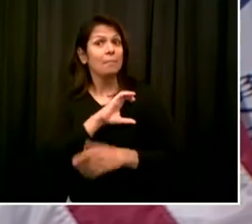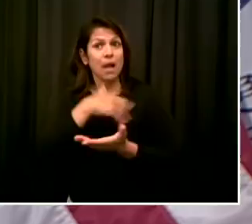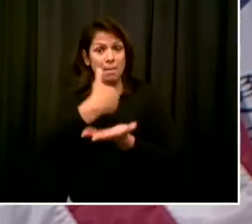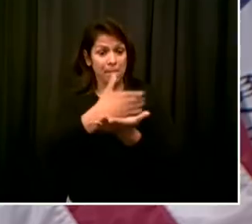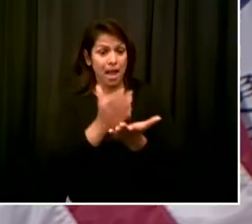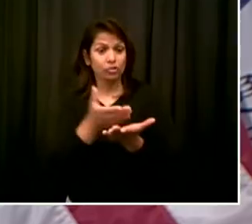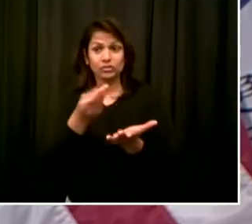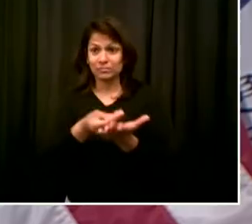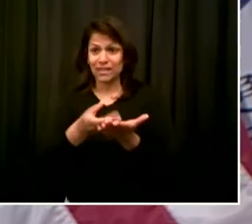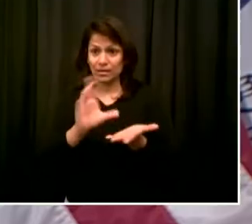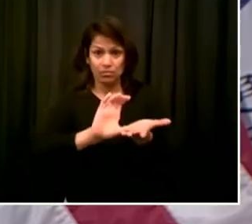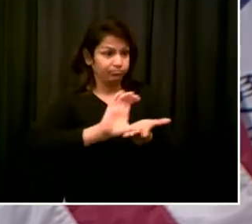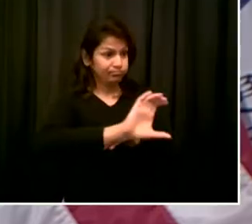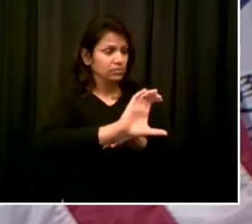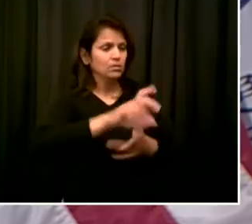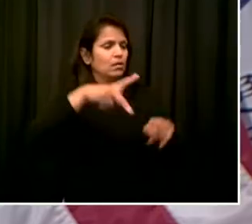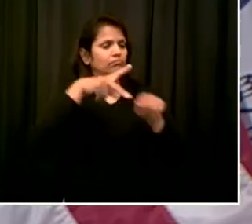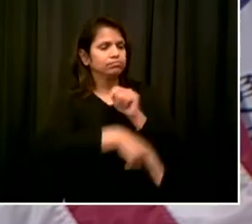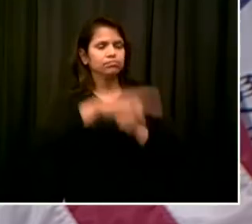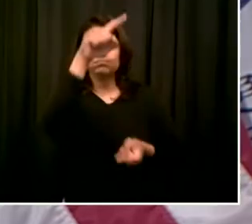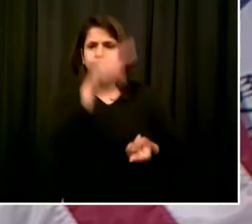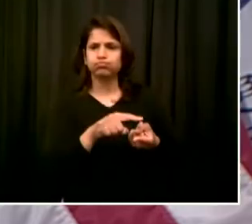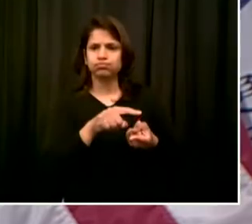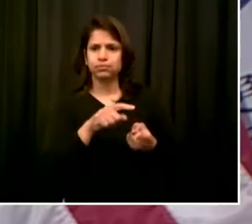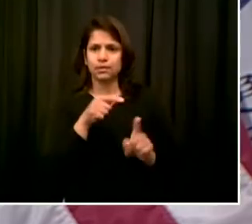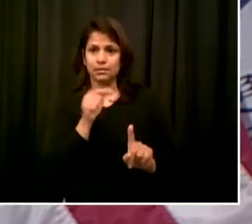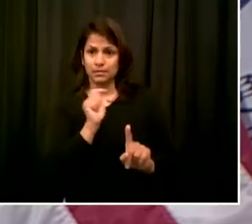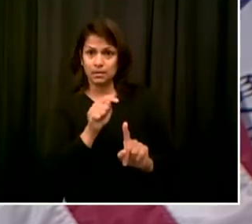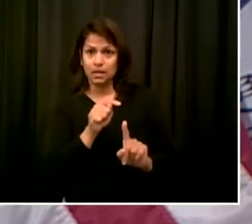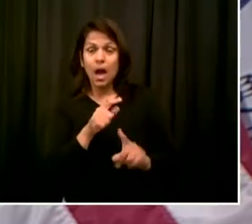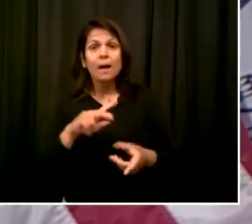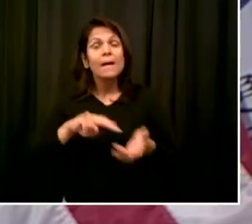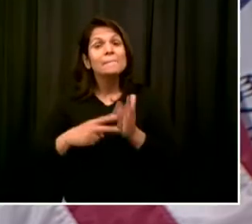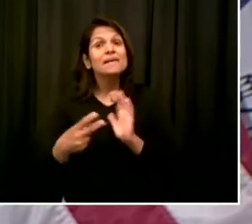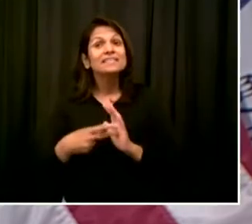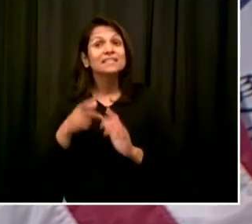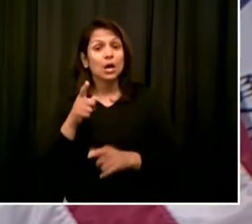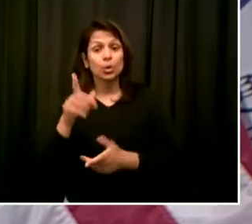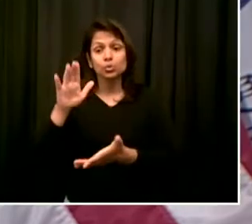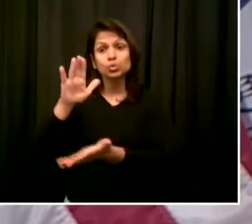THAT YOoc÷■AGREED TO AT THE CIT COUNCIL.